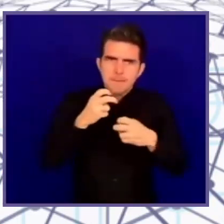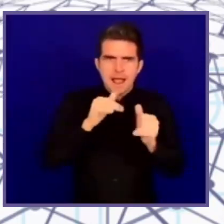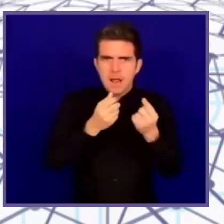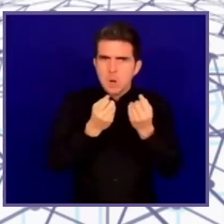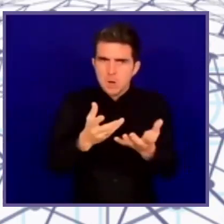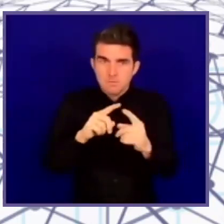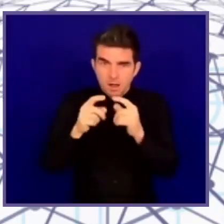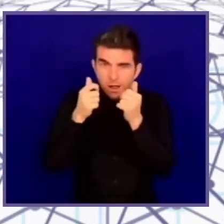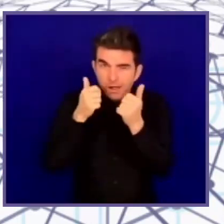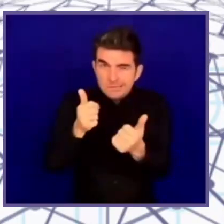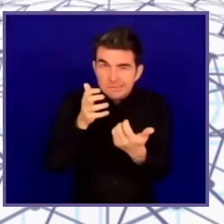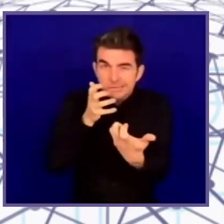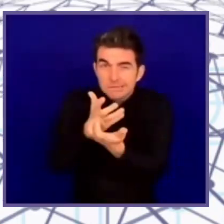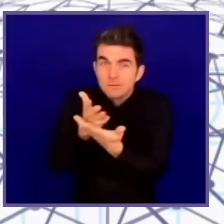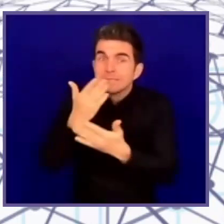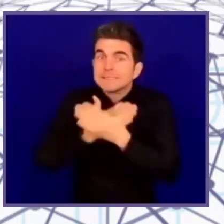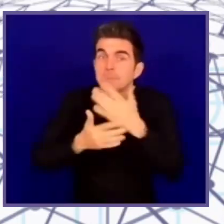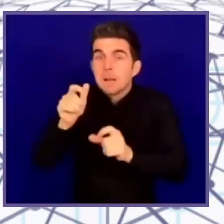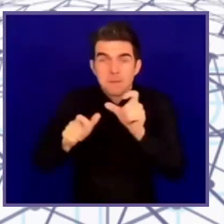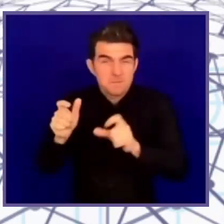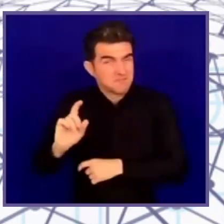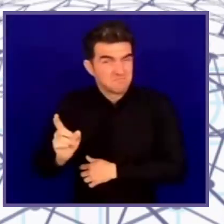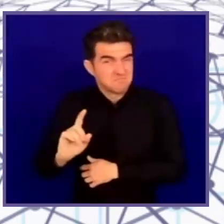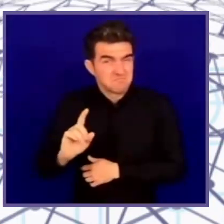Vanya is coming after this.